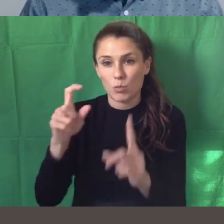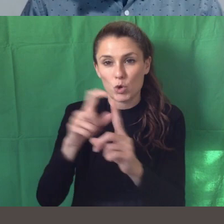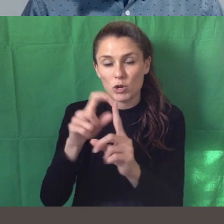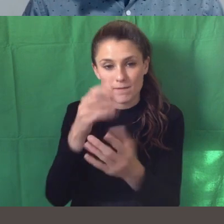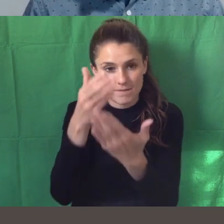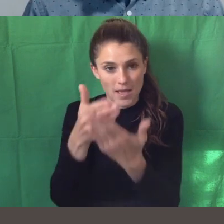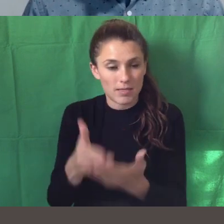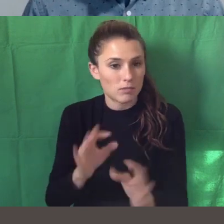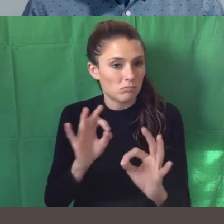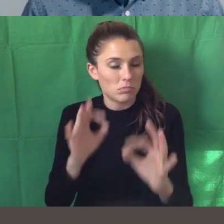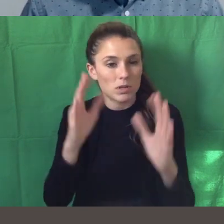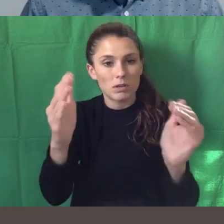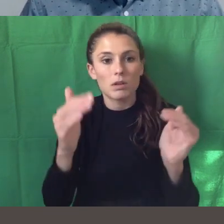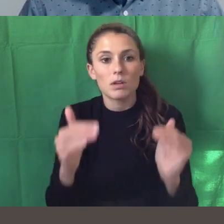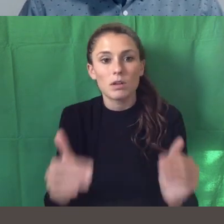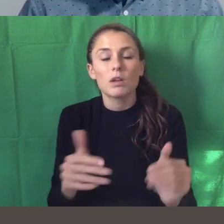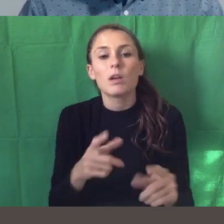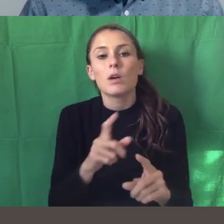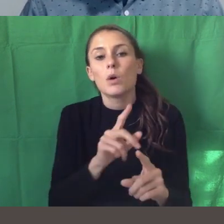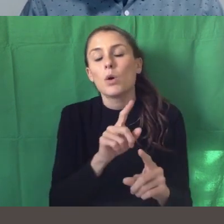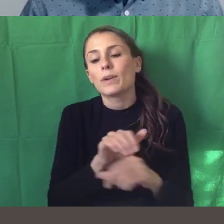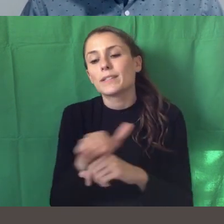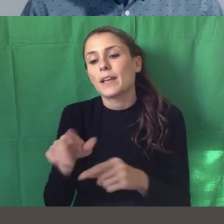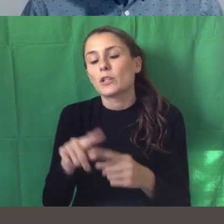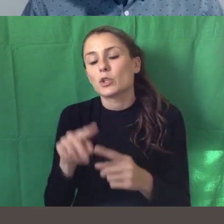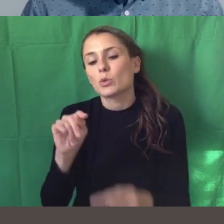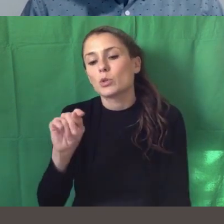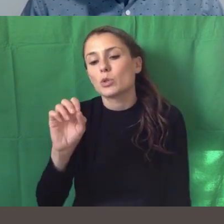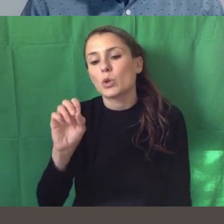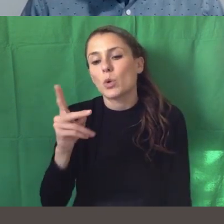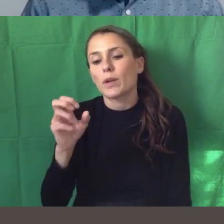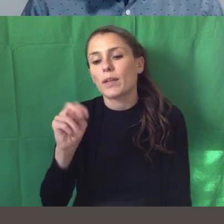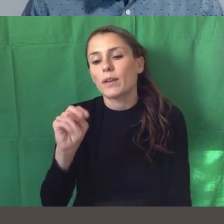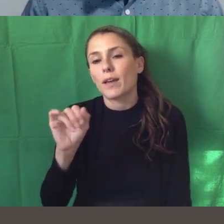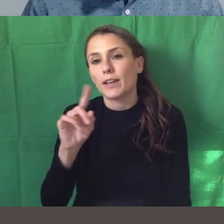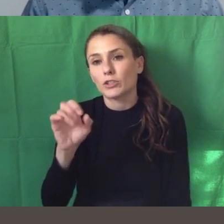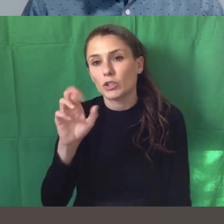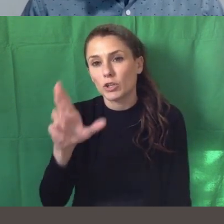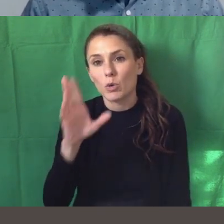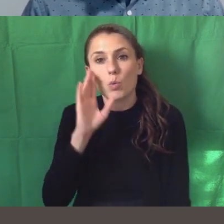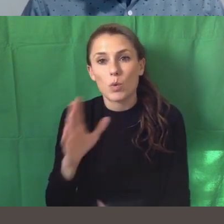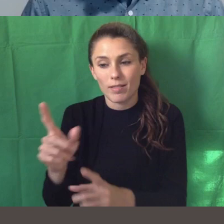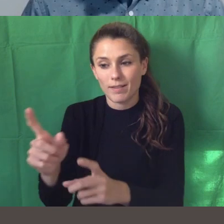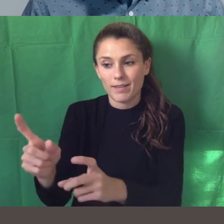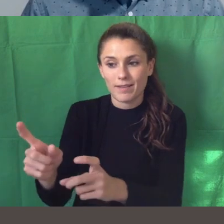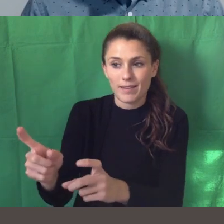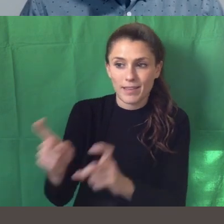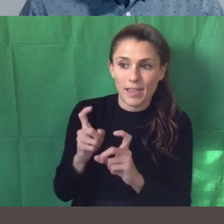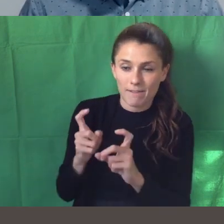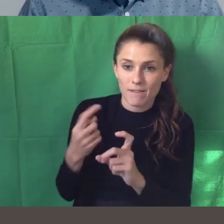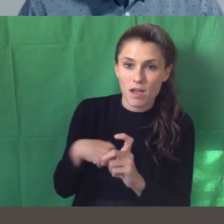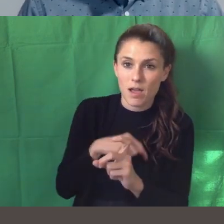That is, we pass this statement to the tokenizer. It will give us back tokens and no errors.